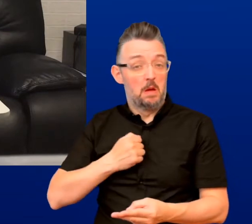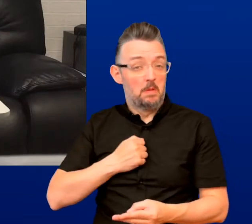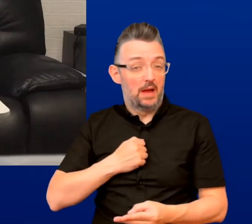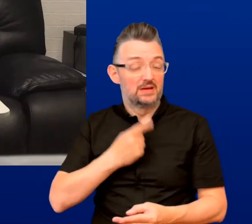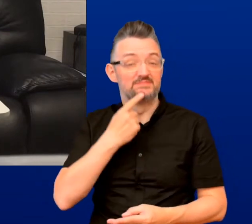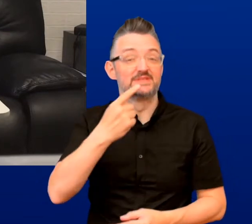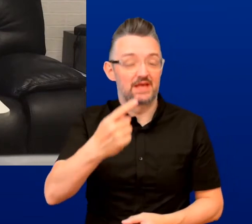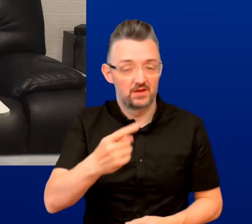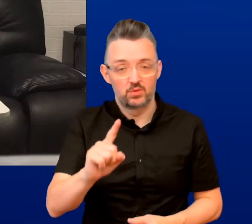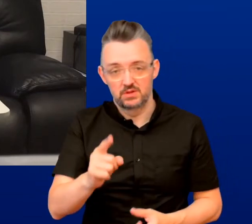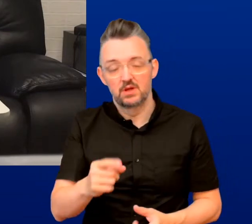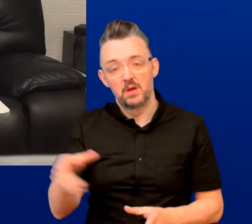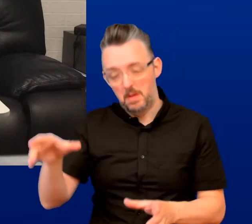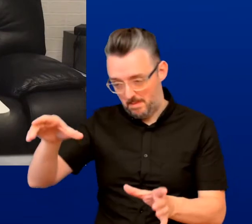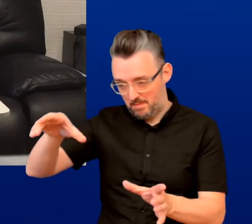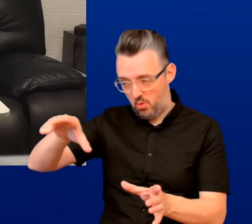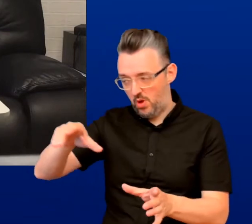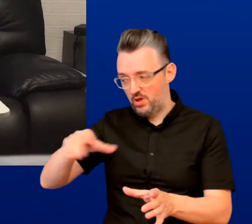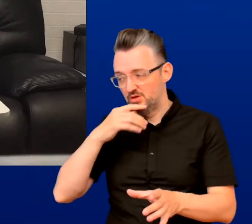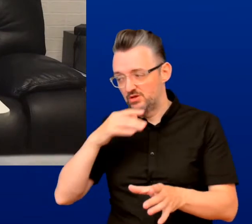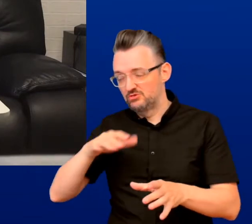approximately